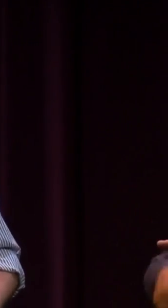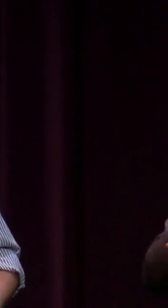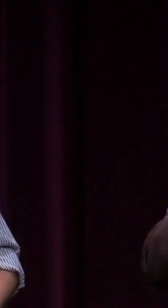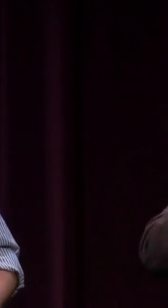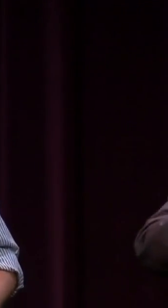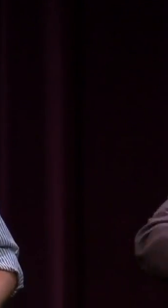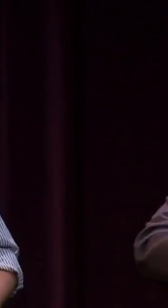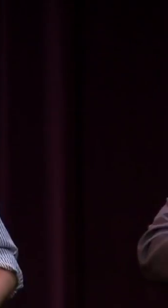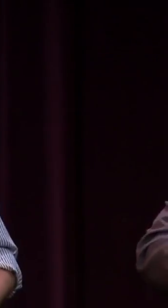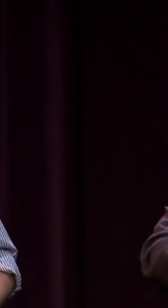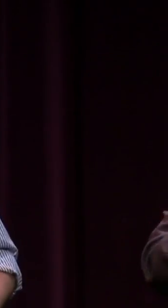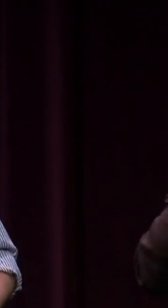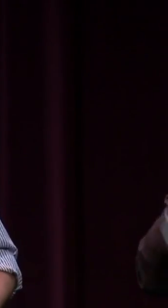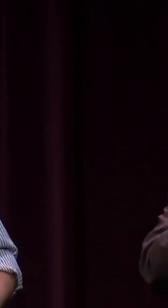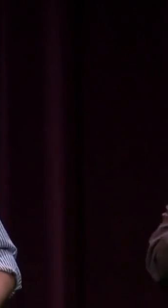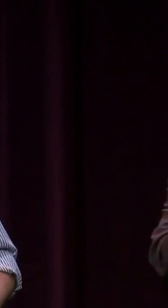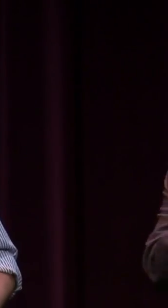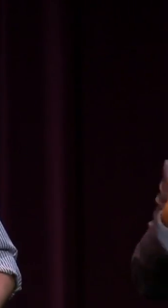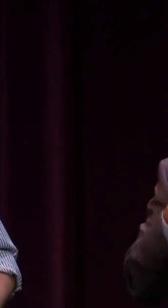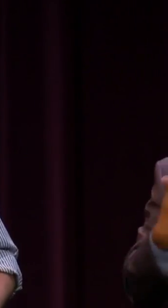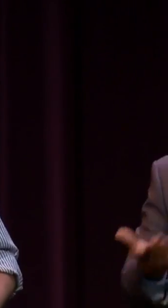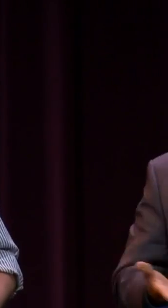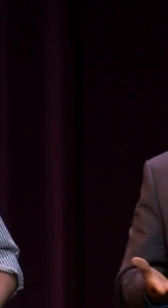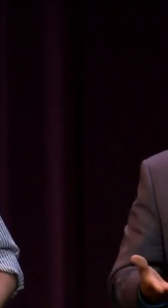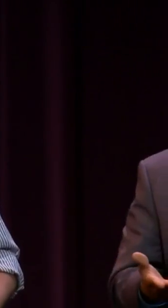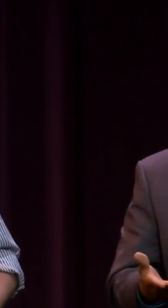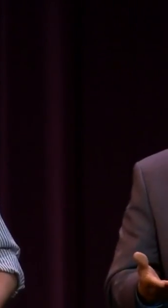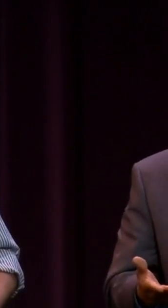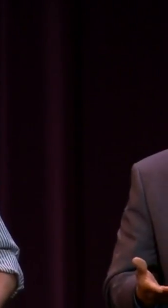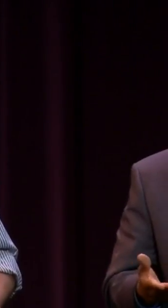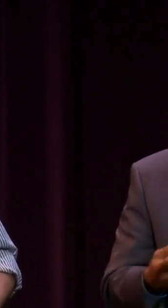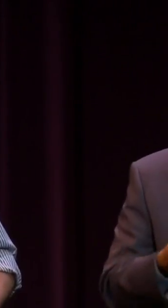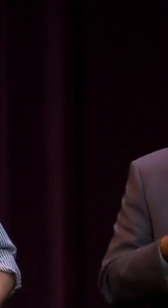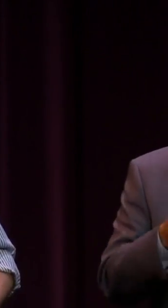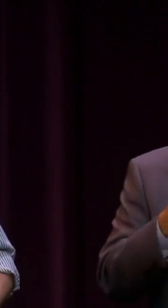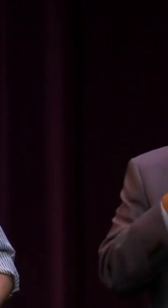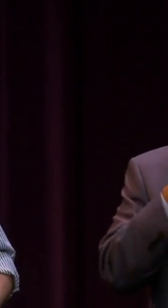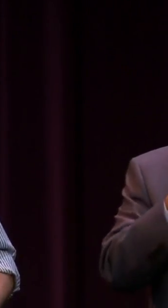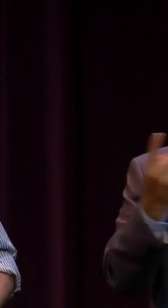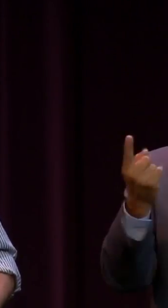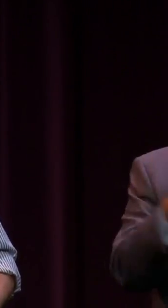ATTENDING. AND OUR MEMBERS ARE HERE. THEY ARE FROM ACROSS THE COUNTRY.